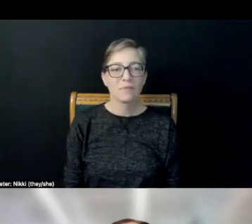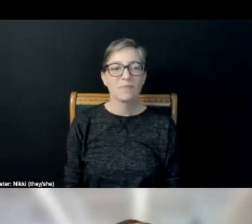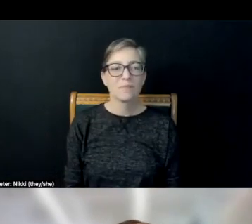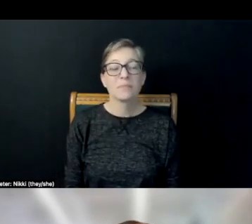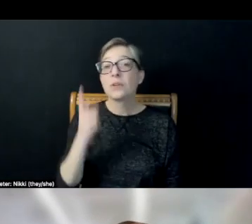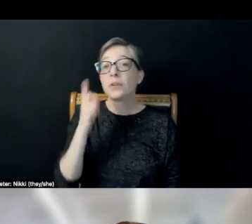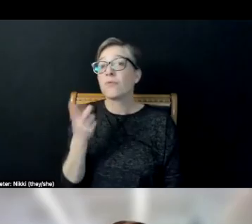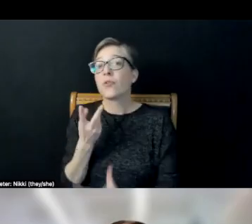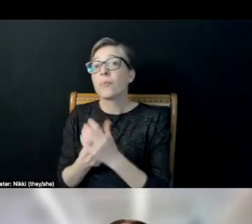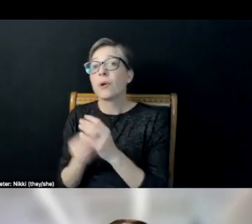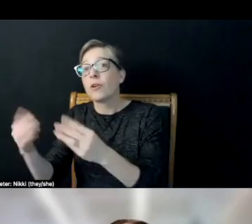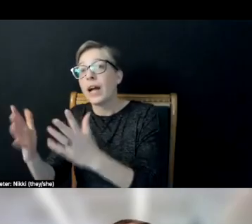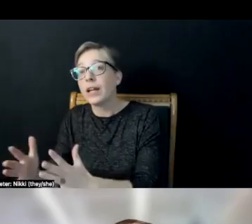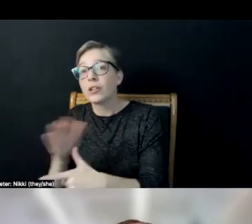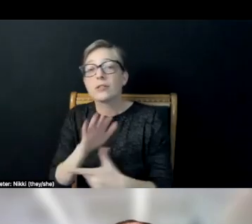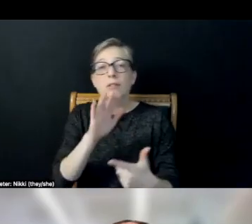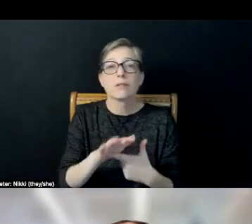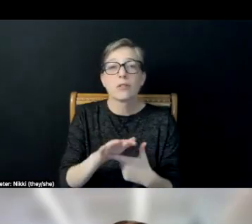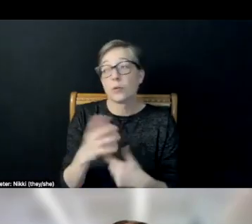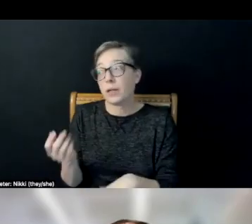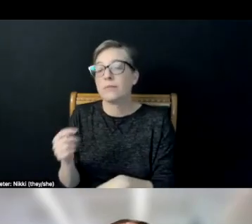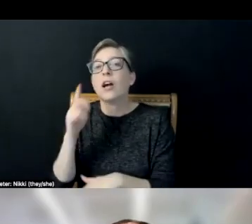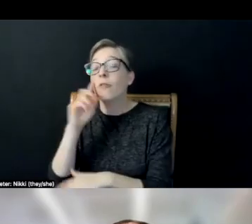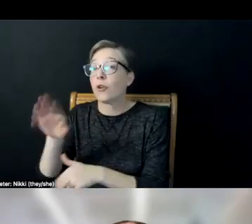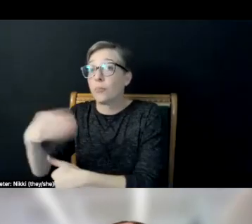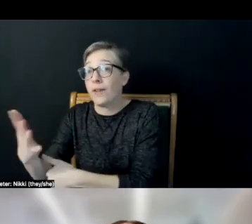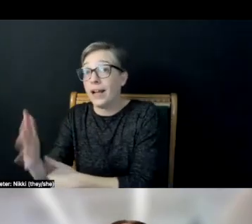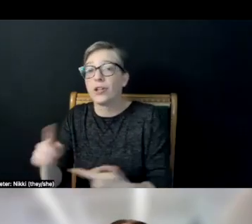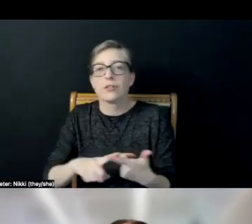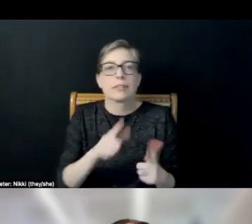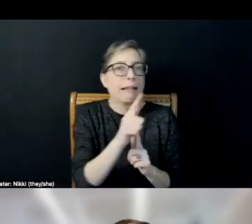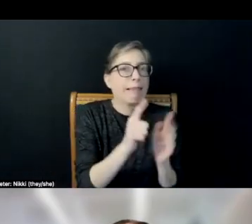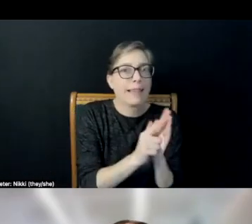we have materials for legal professionals, for social workers, for parents with disabilities,